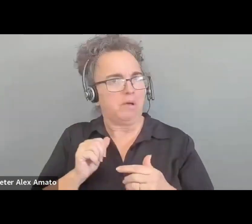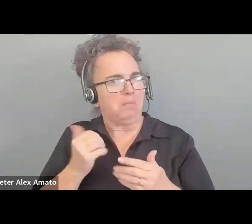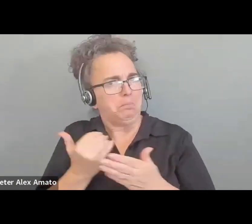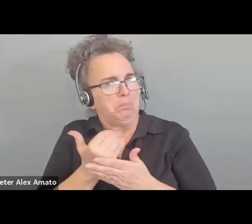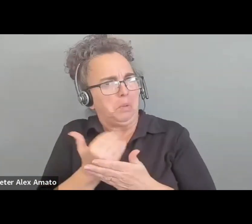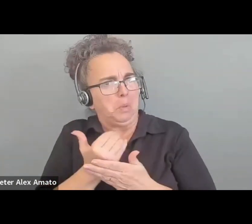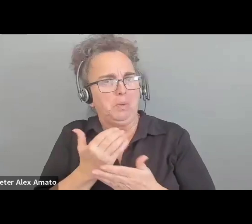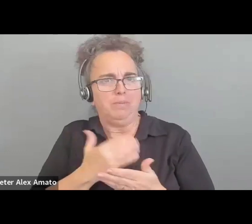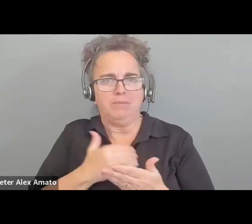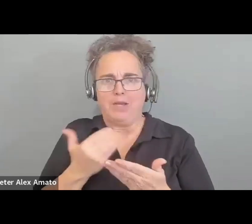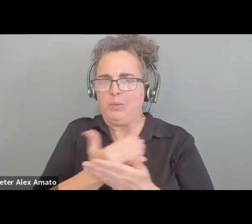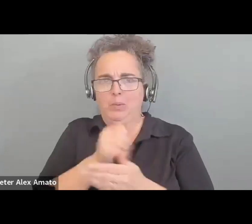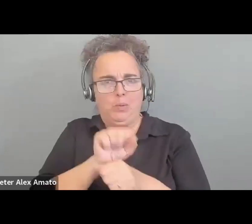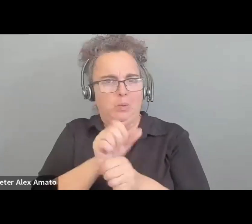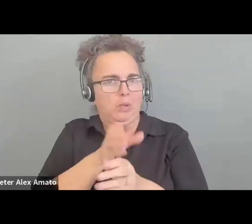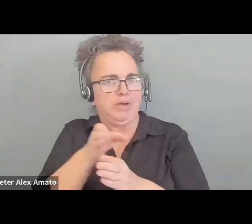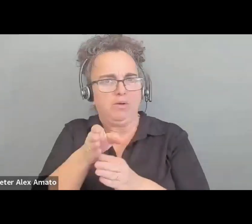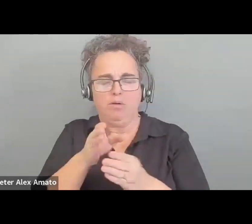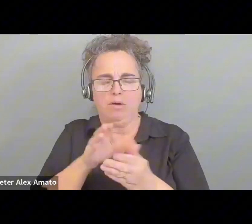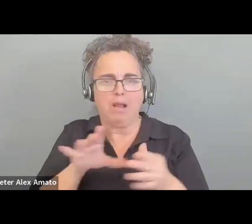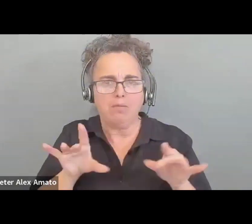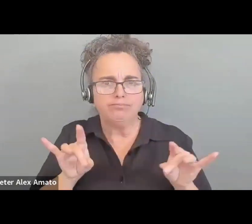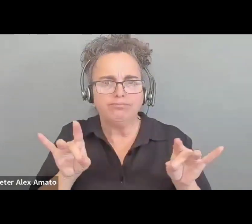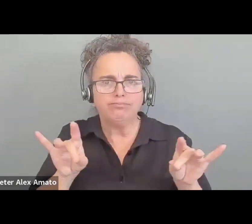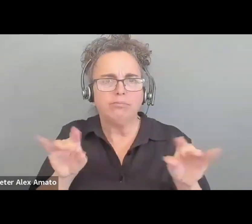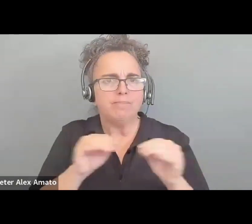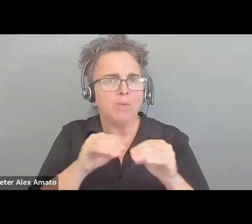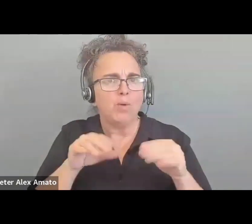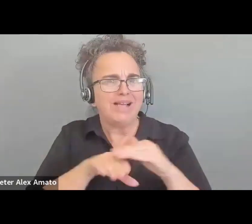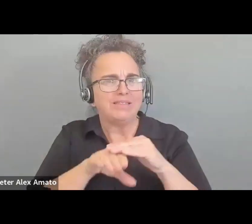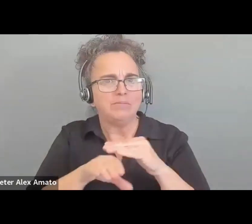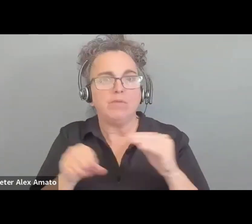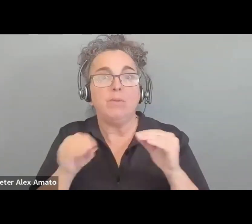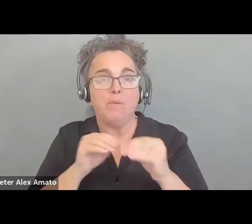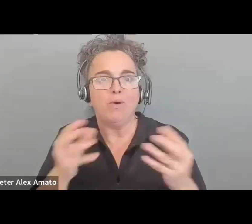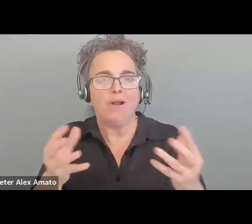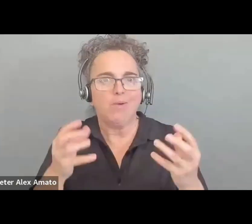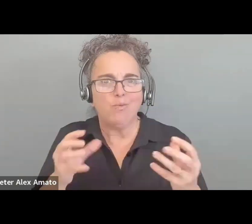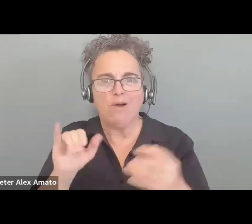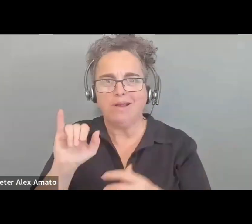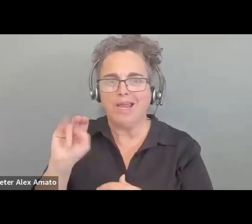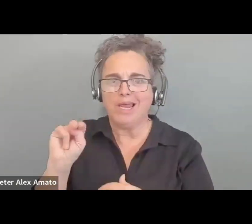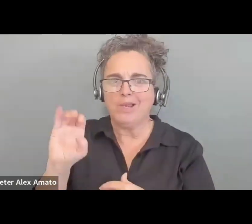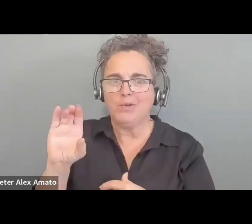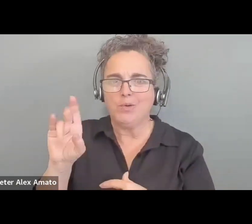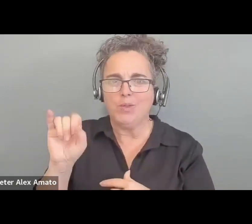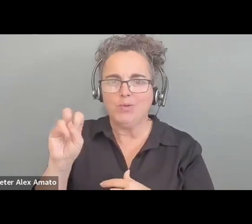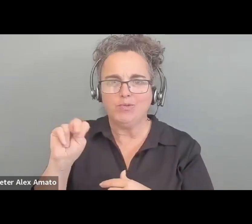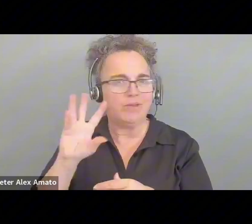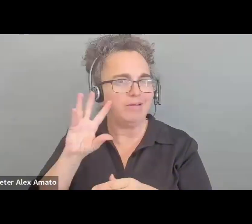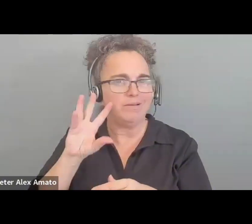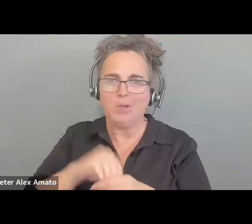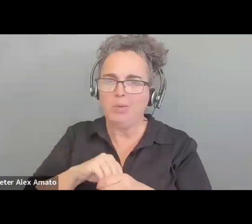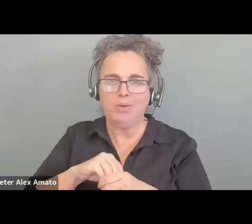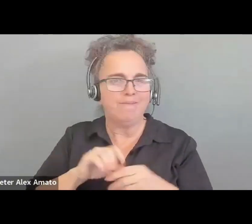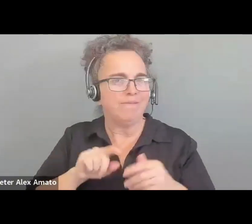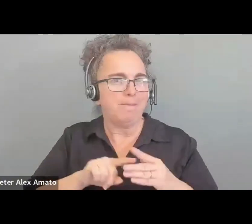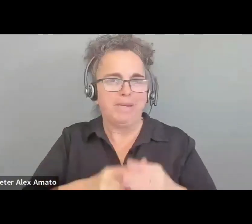the more I learn about accessibility, the more I want inclusion built in from the start. With AI tools